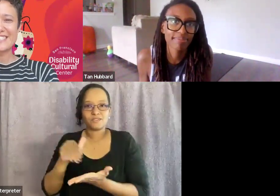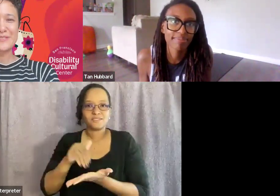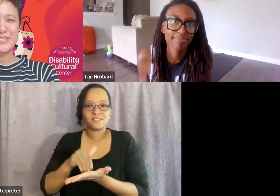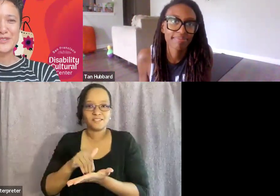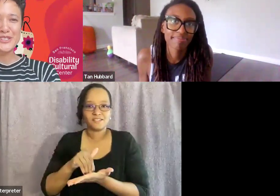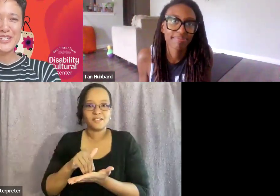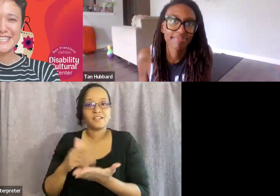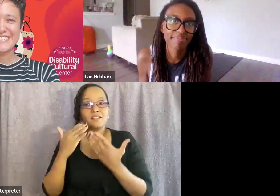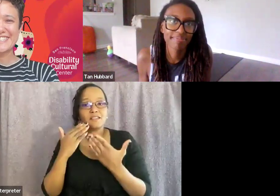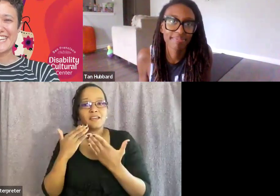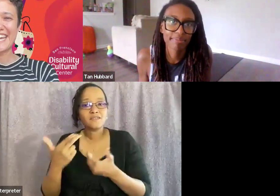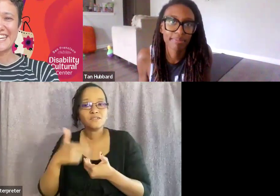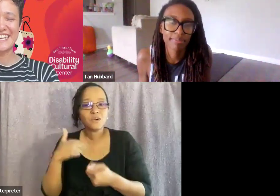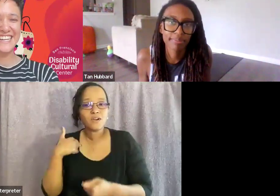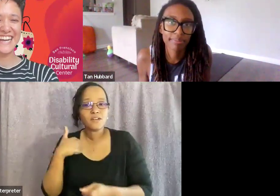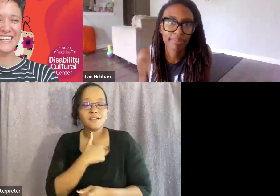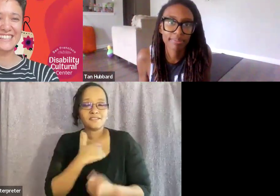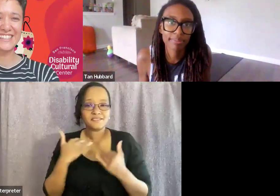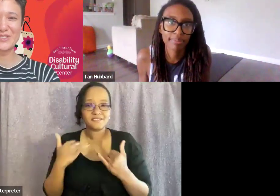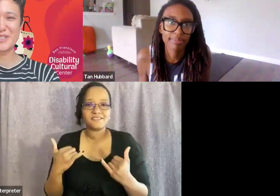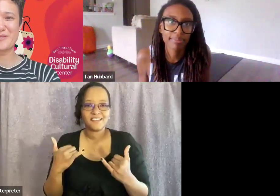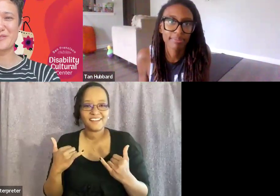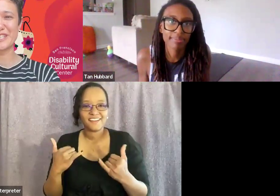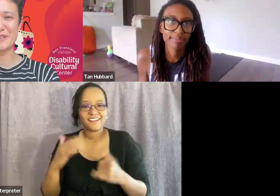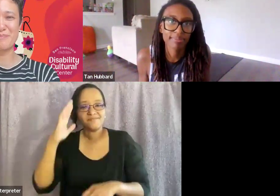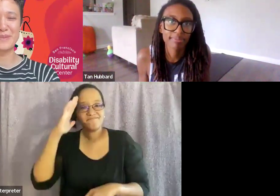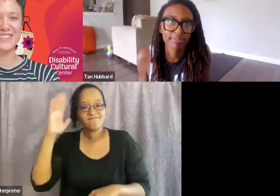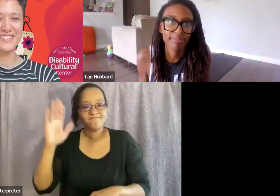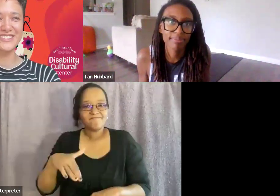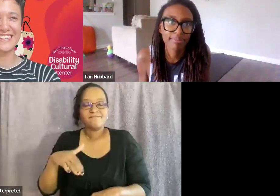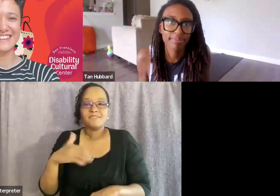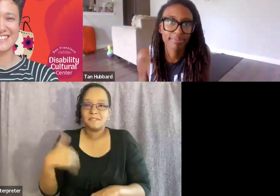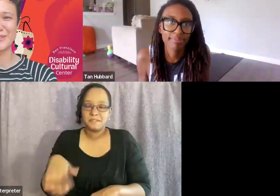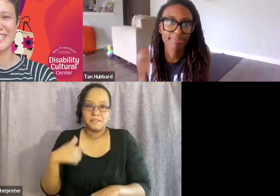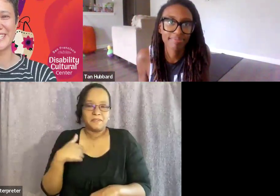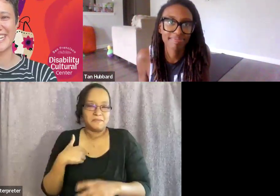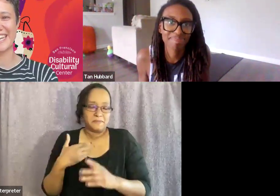Thanks so much for joining today. I know we've really been through it this week,